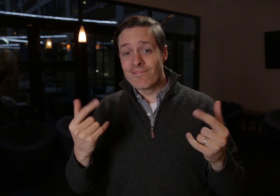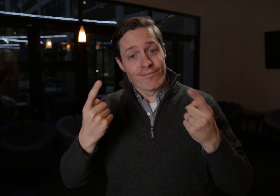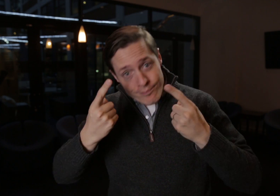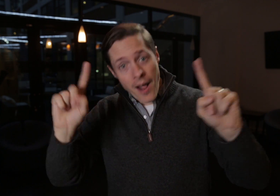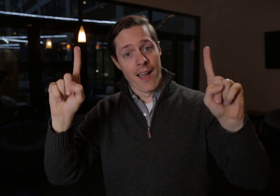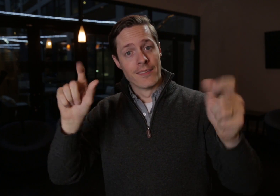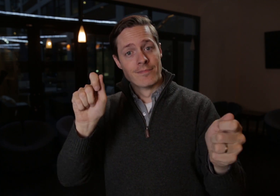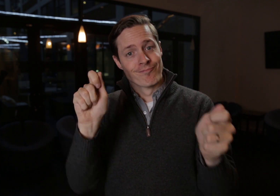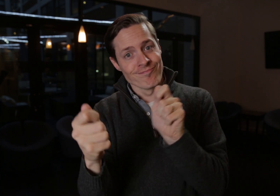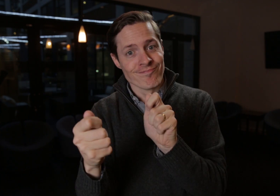Now, we’re changing this.